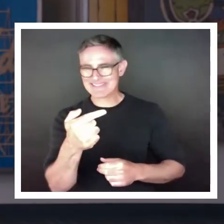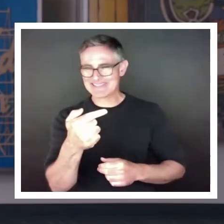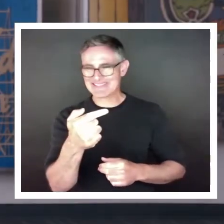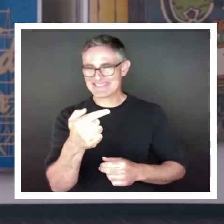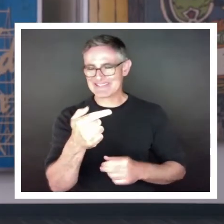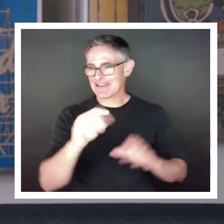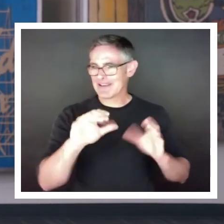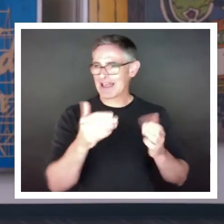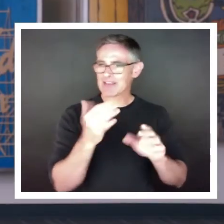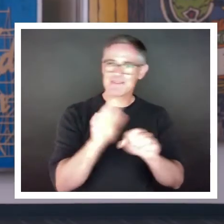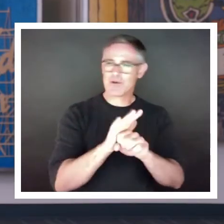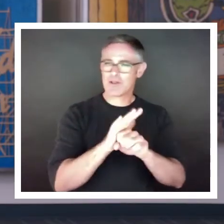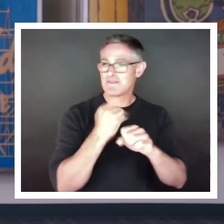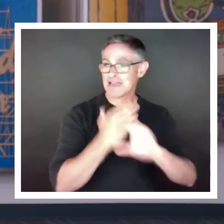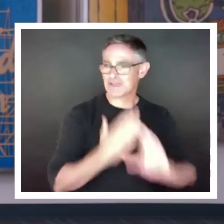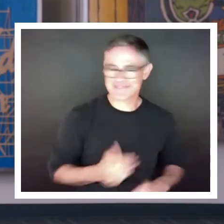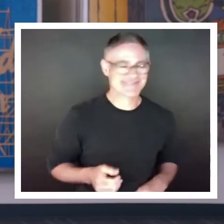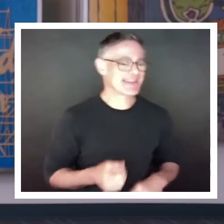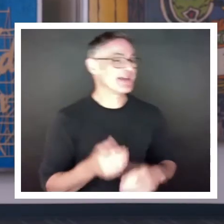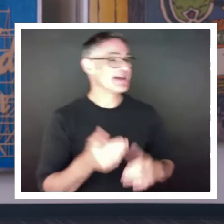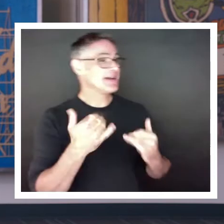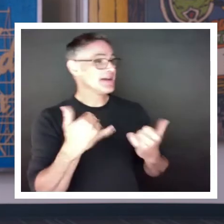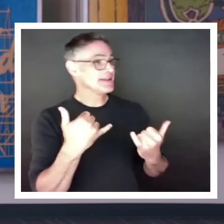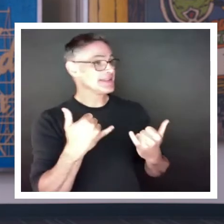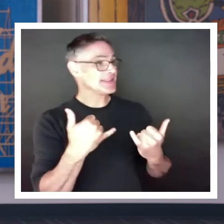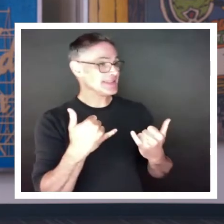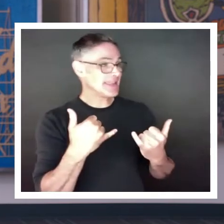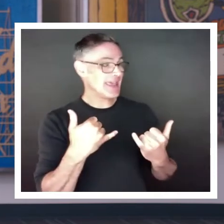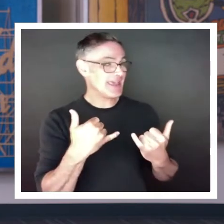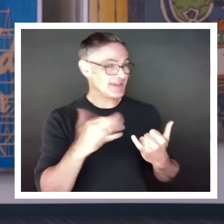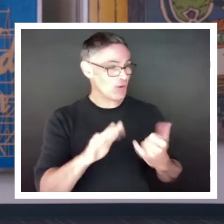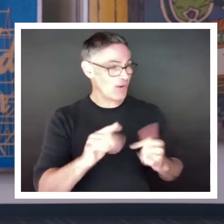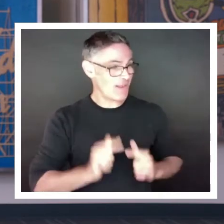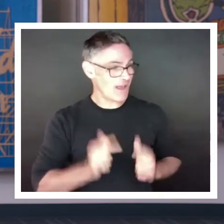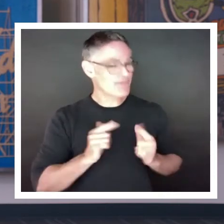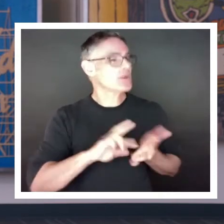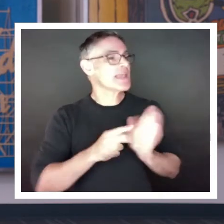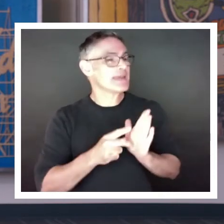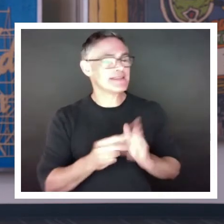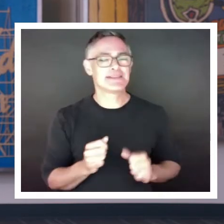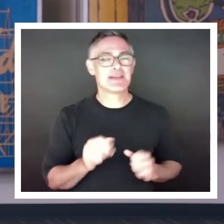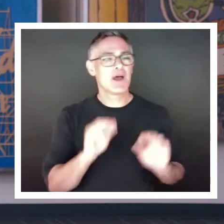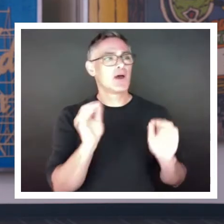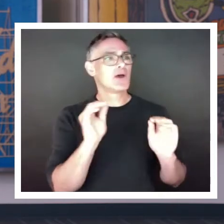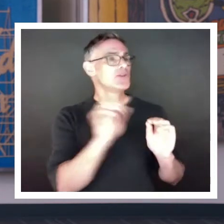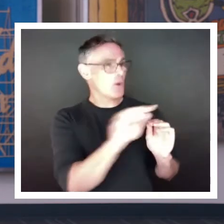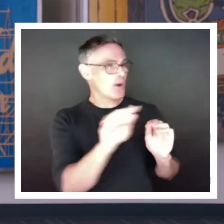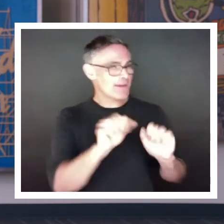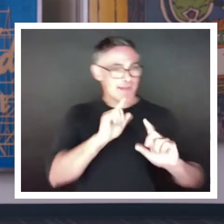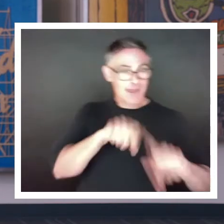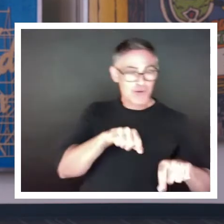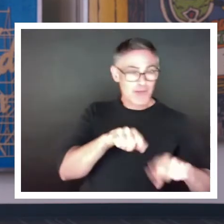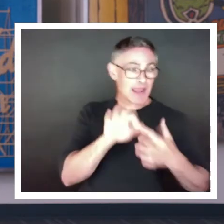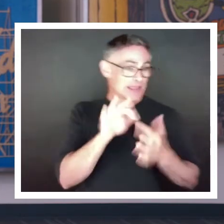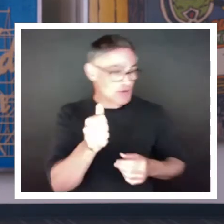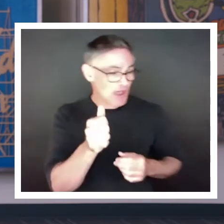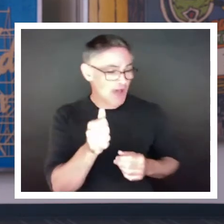This day in your life, what does it mean? Really, nobody can answer that, but you and what is inside of you waiting to come out.